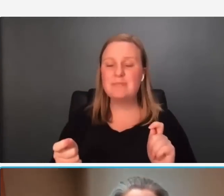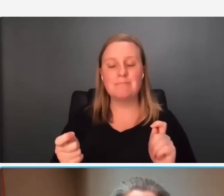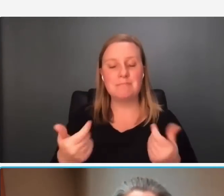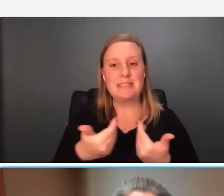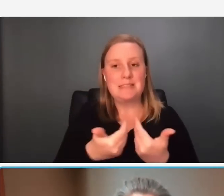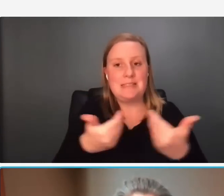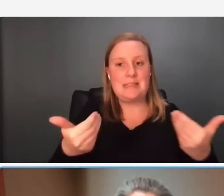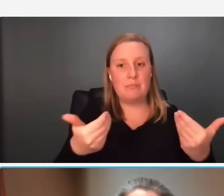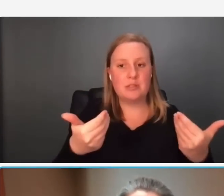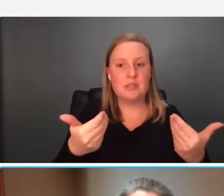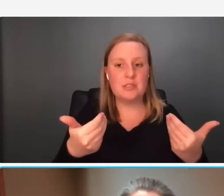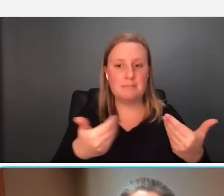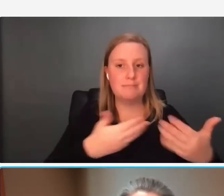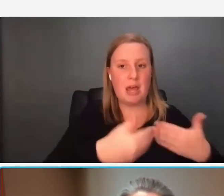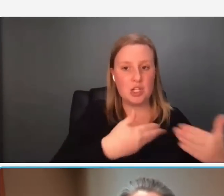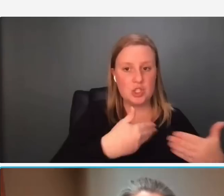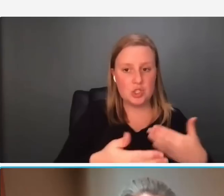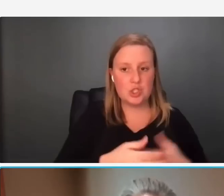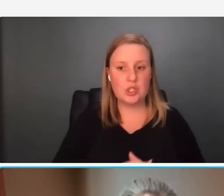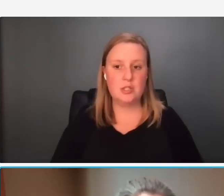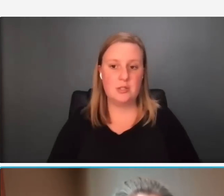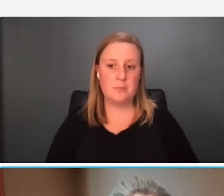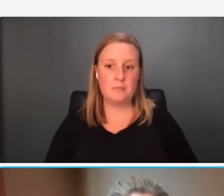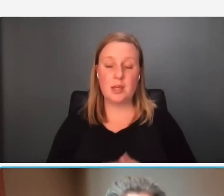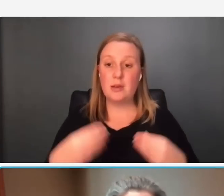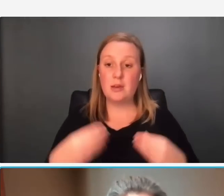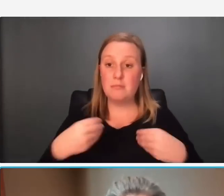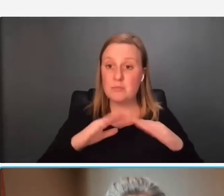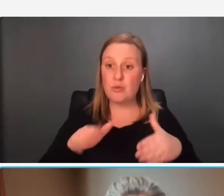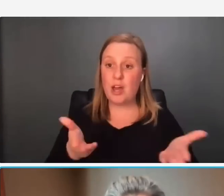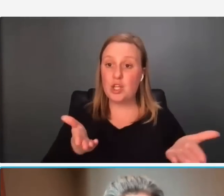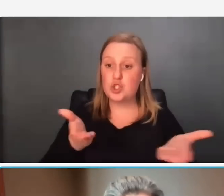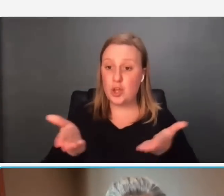There would be flexibility for providers to allow temporary or minor increases in services for